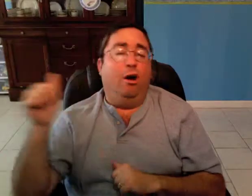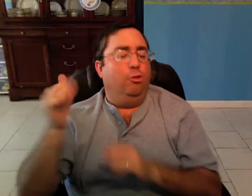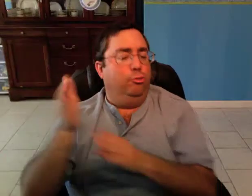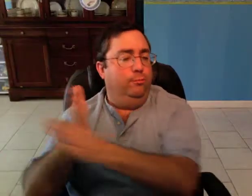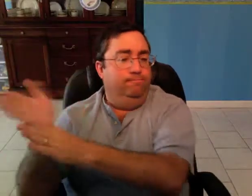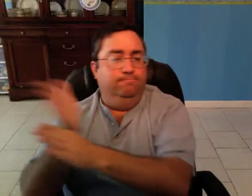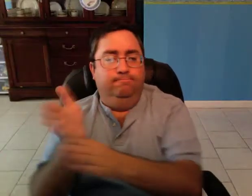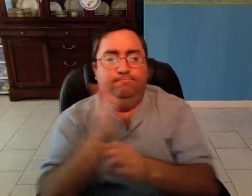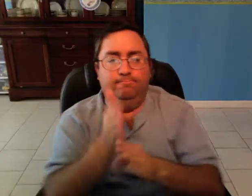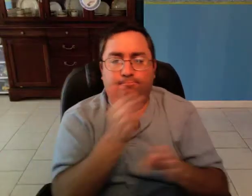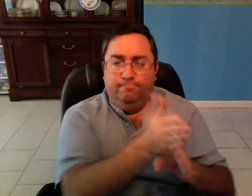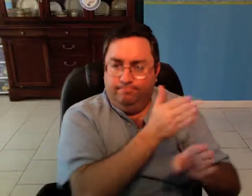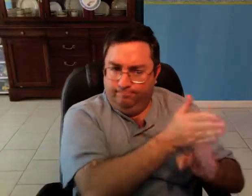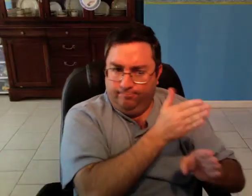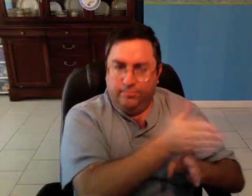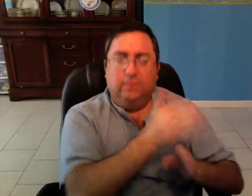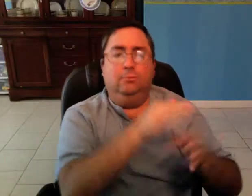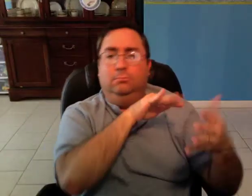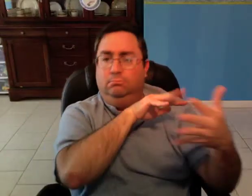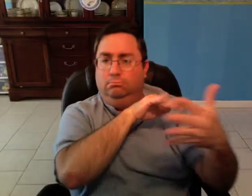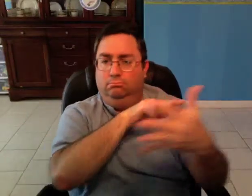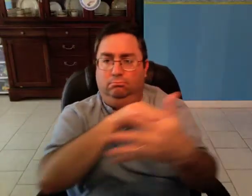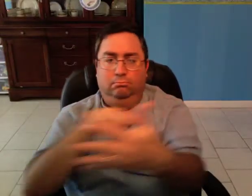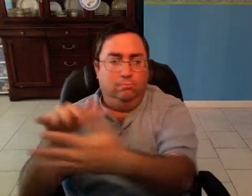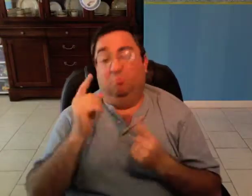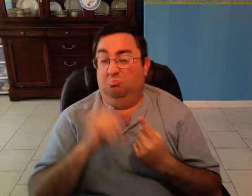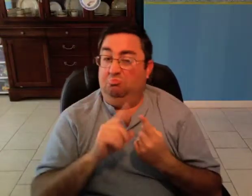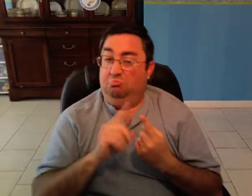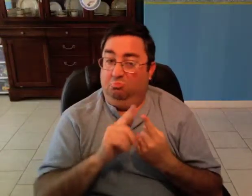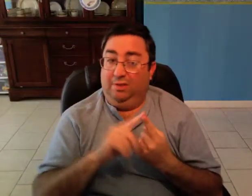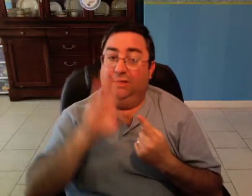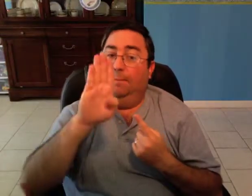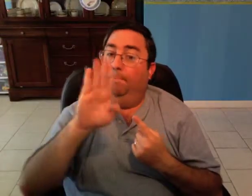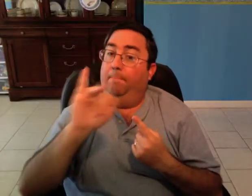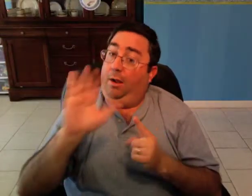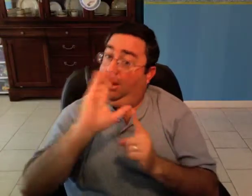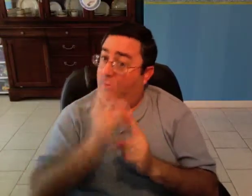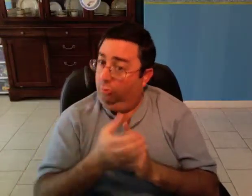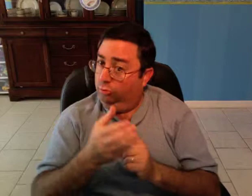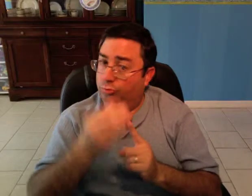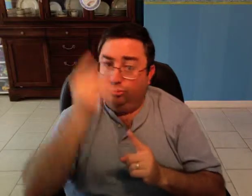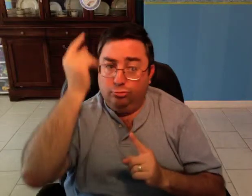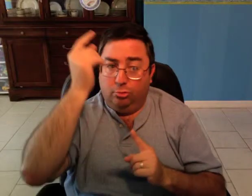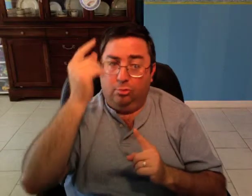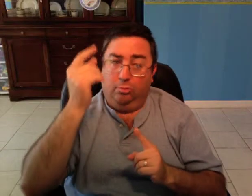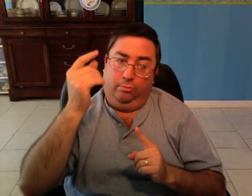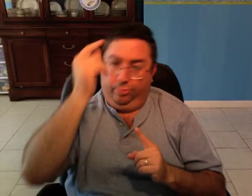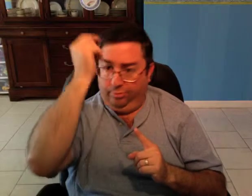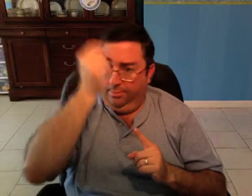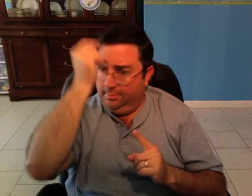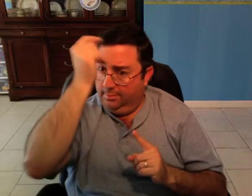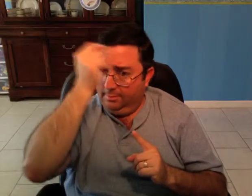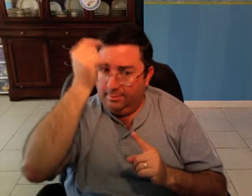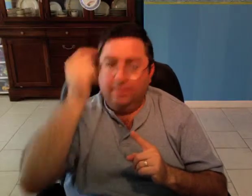There are other fields of study, such as Bicultural Theory.